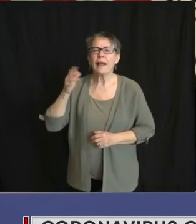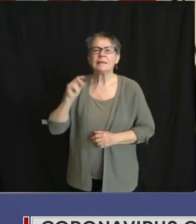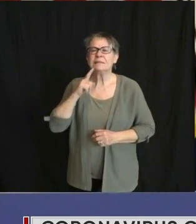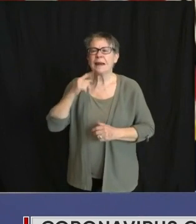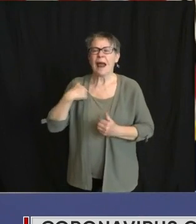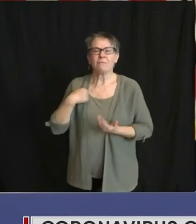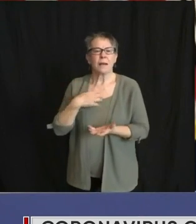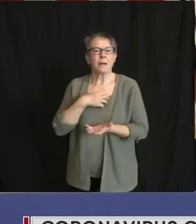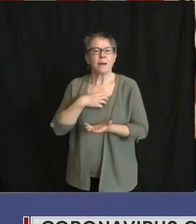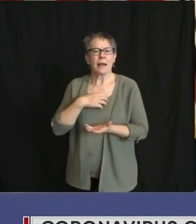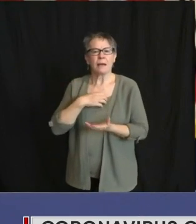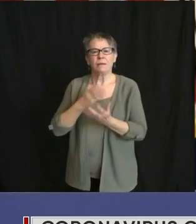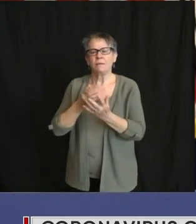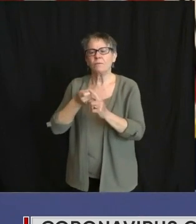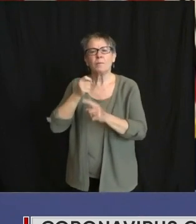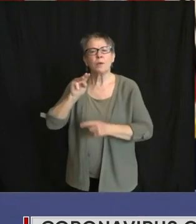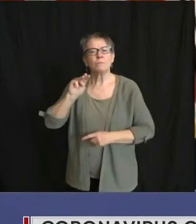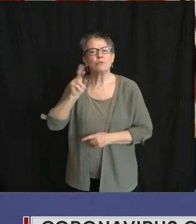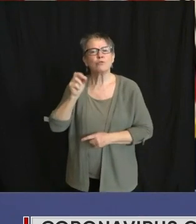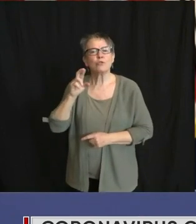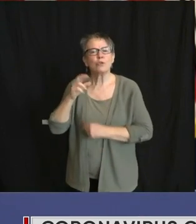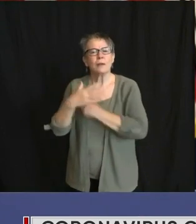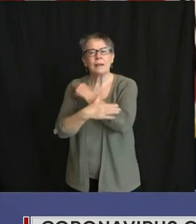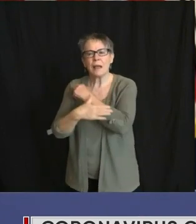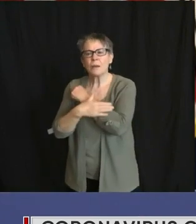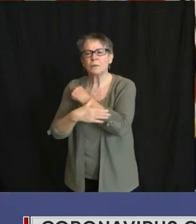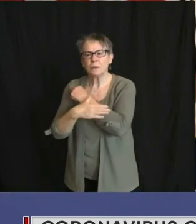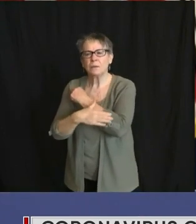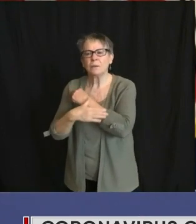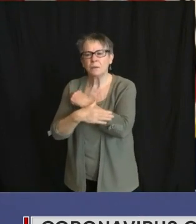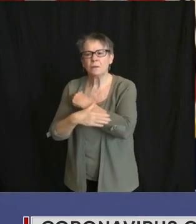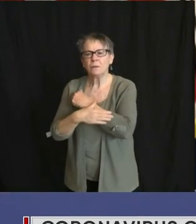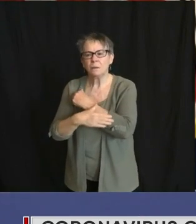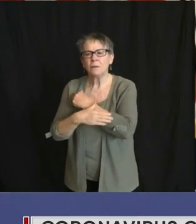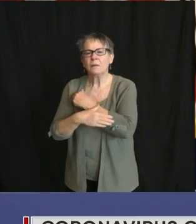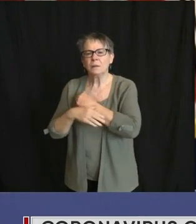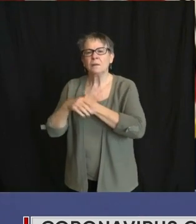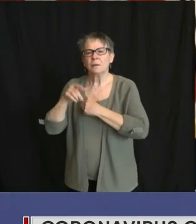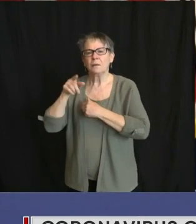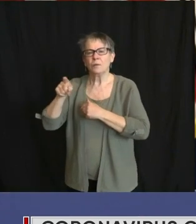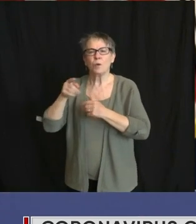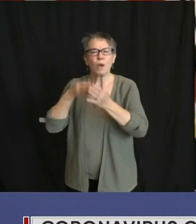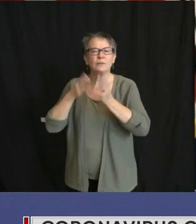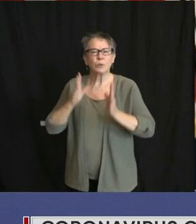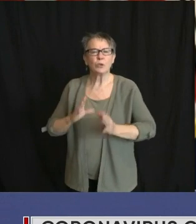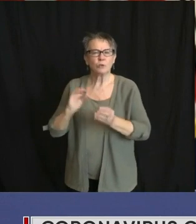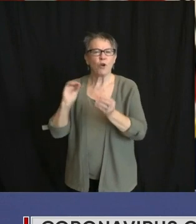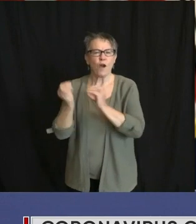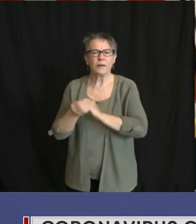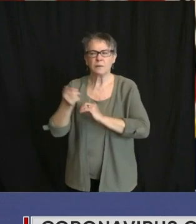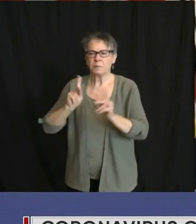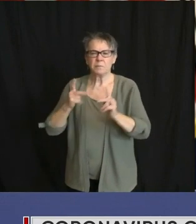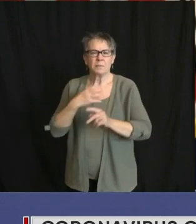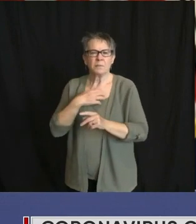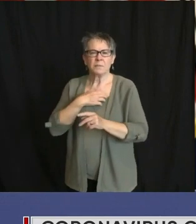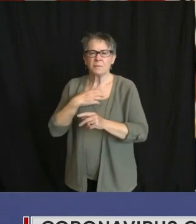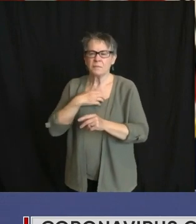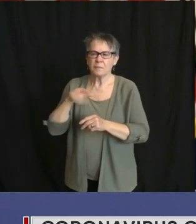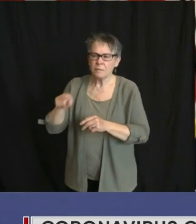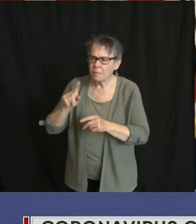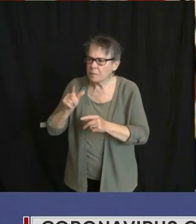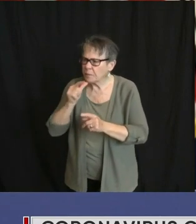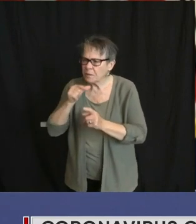THANK YOU.